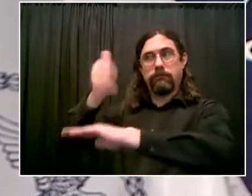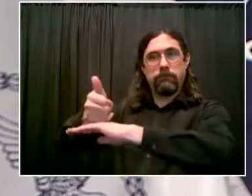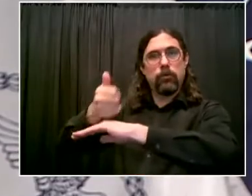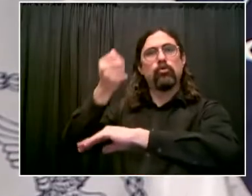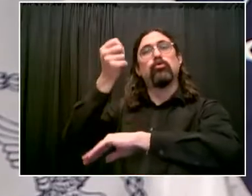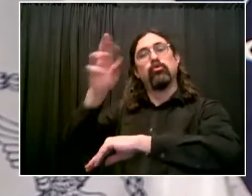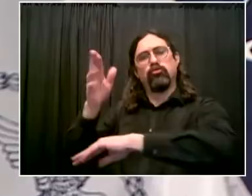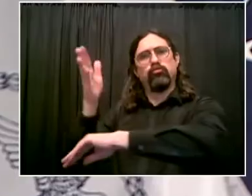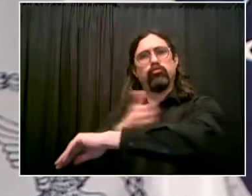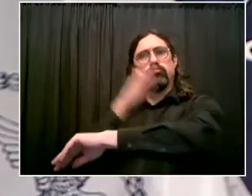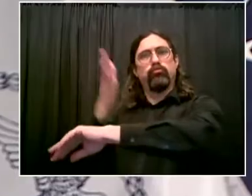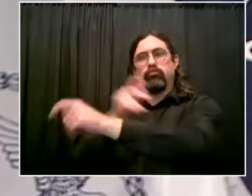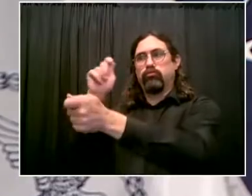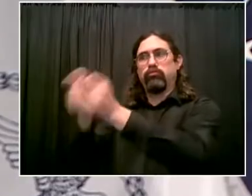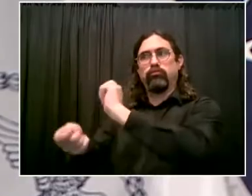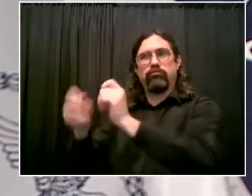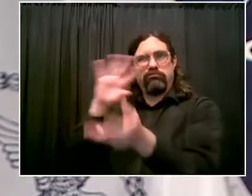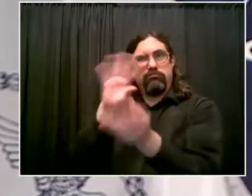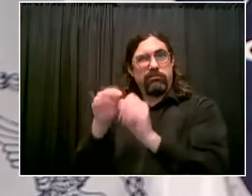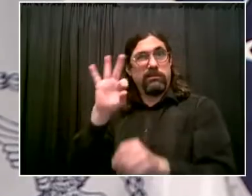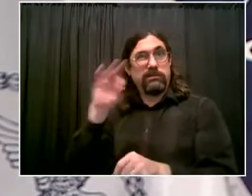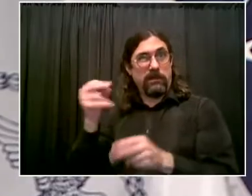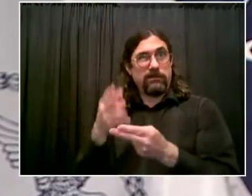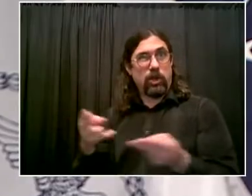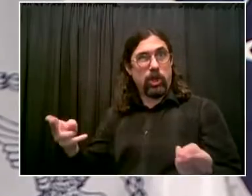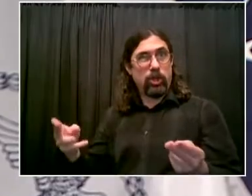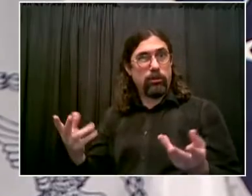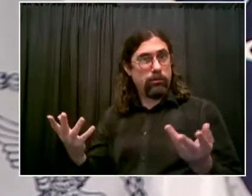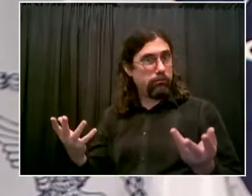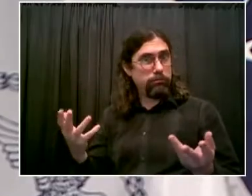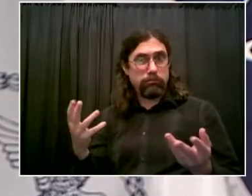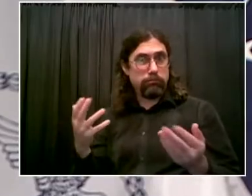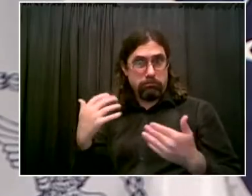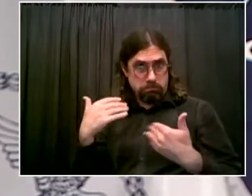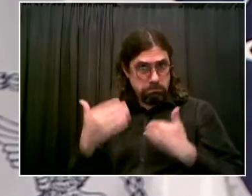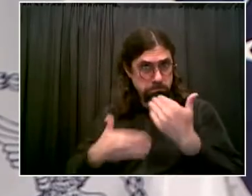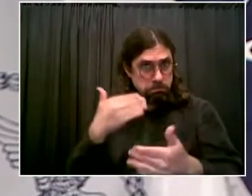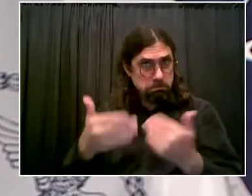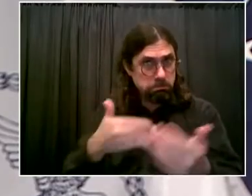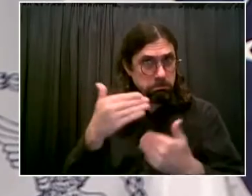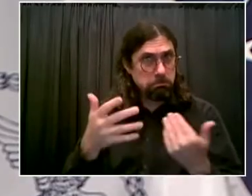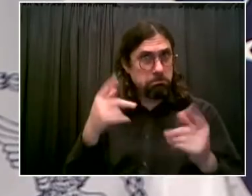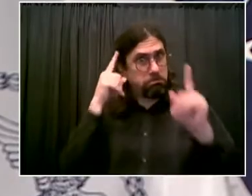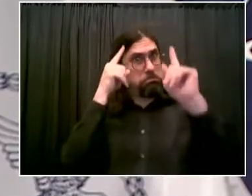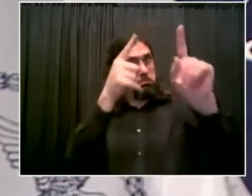OF THAT? I KNOW THERE HAVE BEEN SOME LEL GACHALLENGES HERE AND THERE AND OBVIOUSLY THE PANDEMIC OF SAID CONSTRUCTION